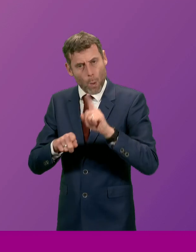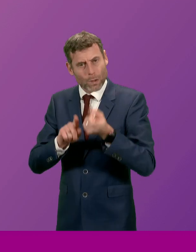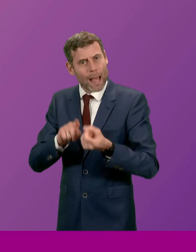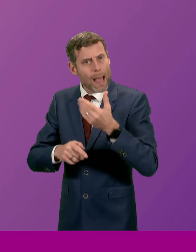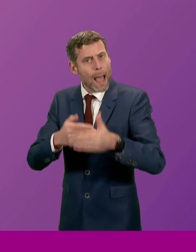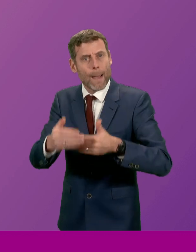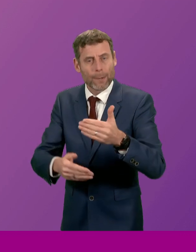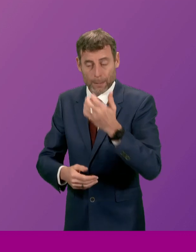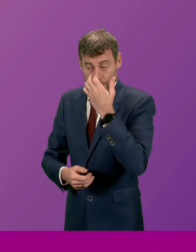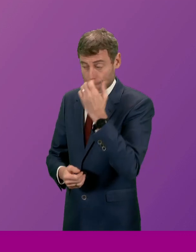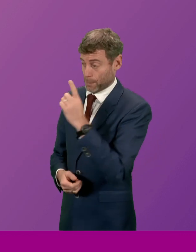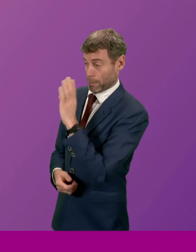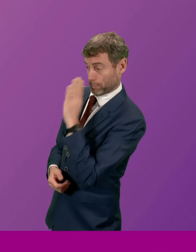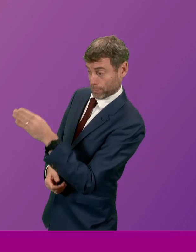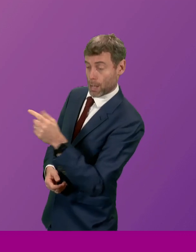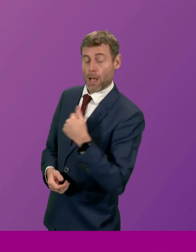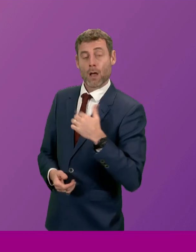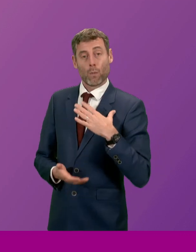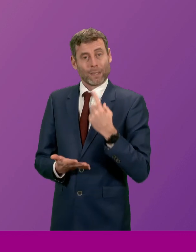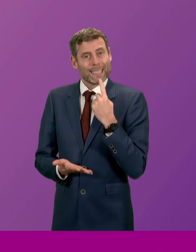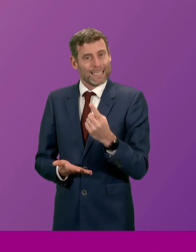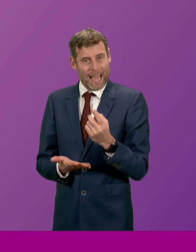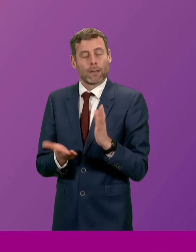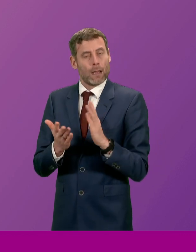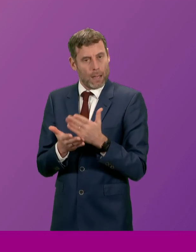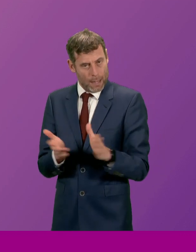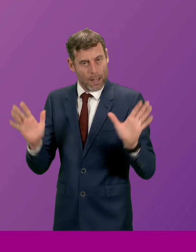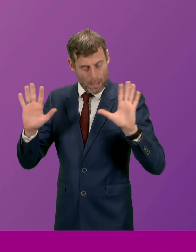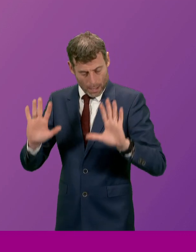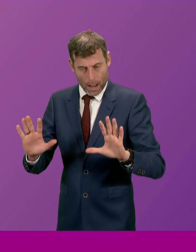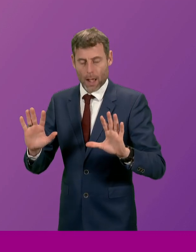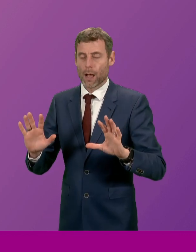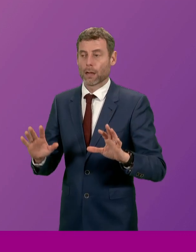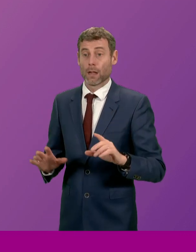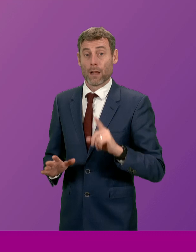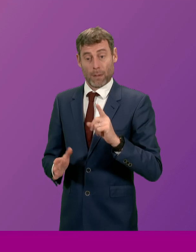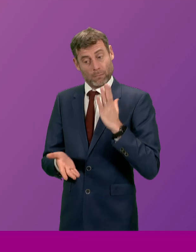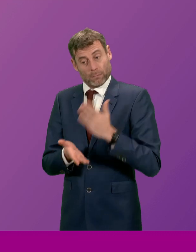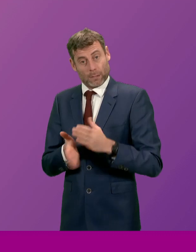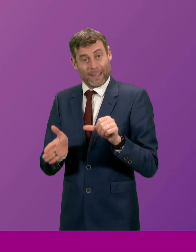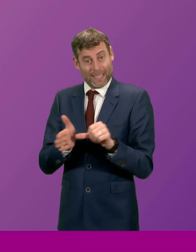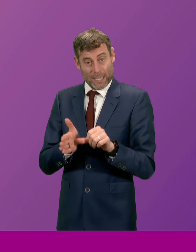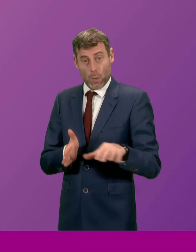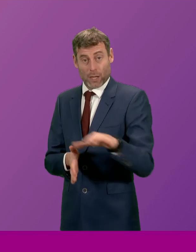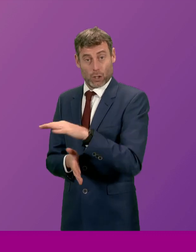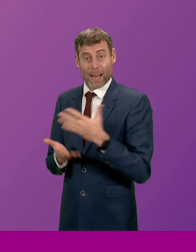For completeness, I should say—I do not make this point pejoratively, but it is the hard reality of what we are dealing with—that the increase in national